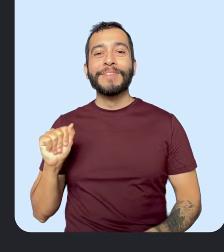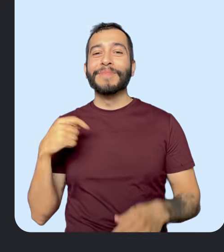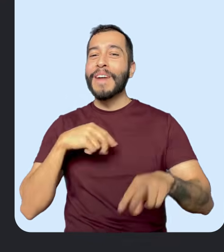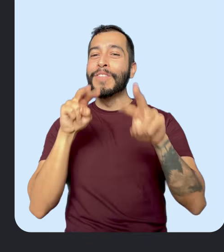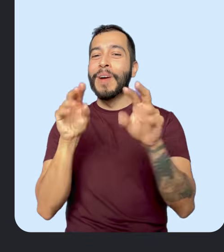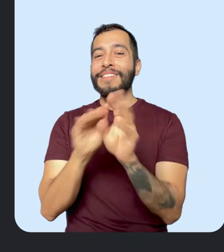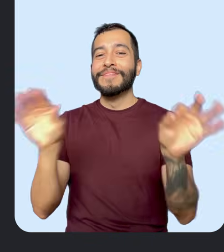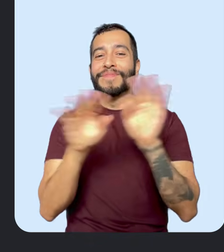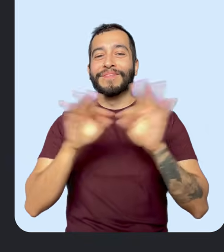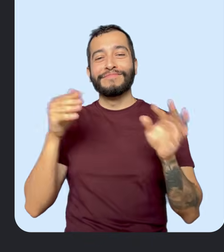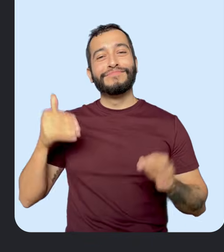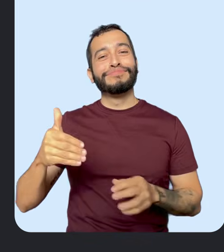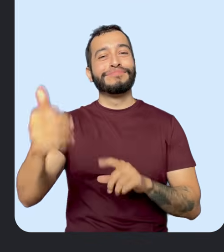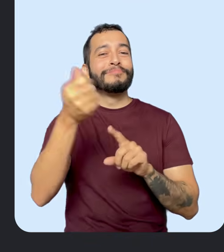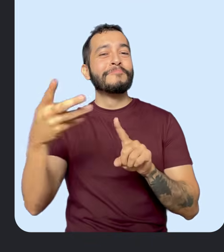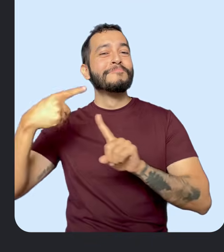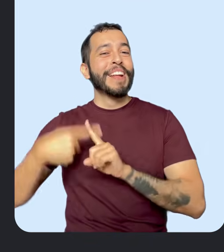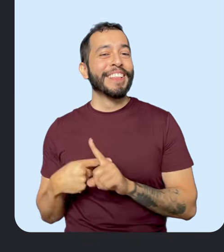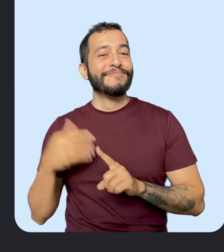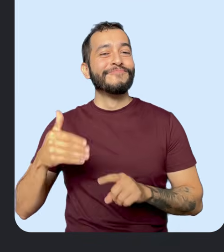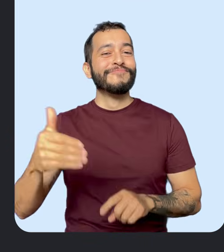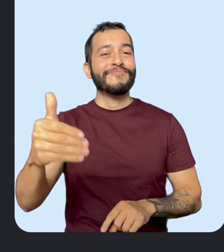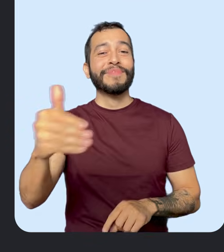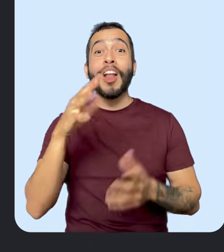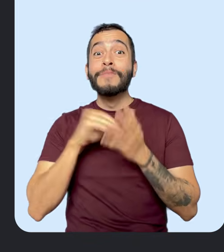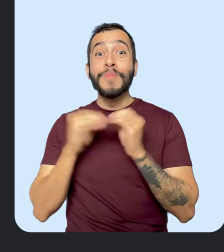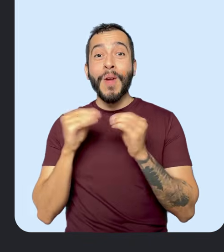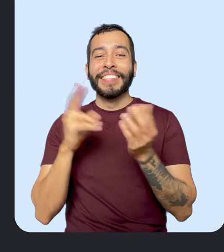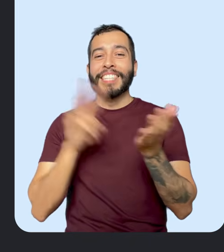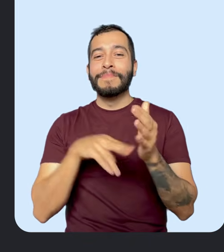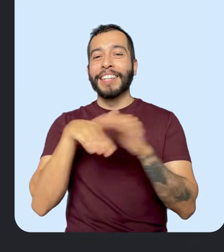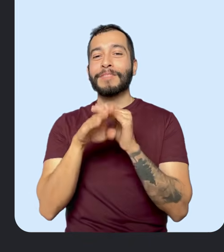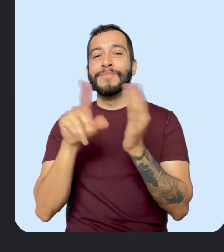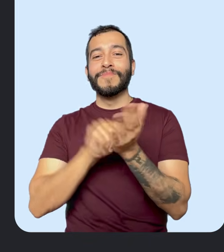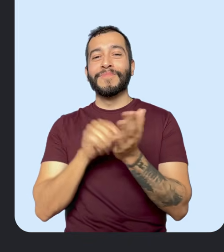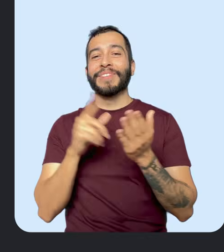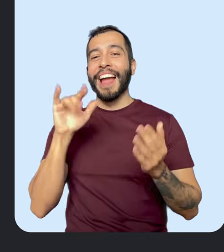We look forward to sharing more updates like these with you in a few months. To learn more, sign up for our accessibility newsletter at